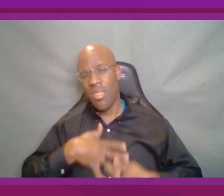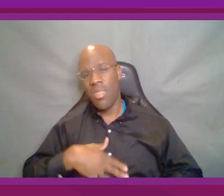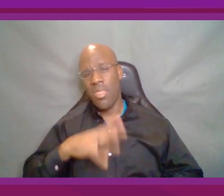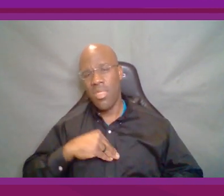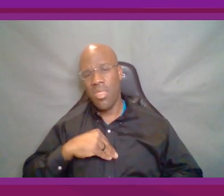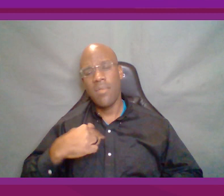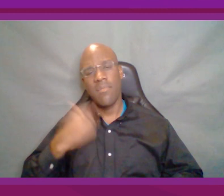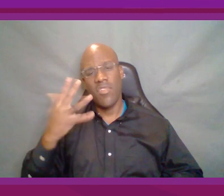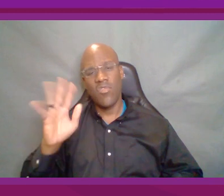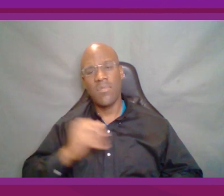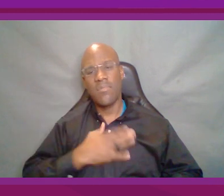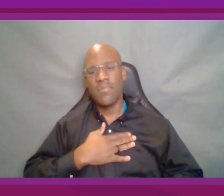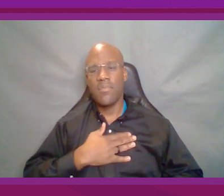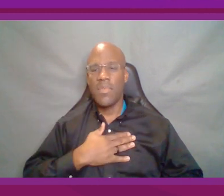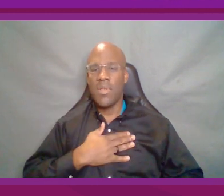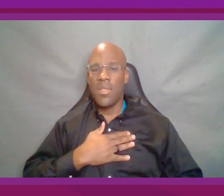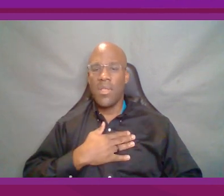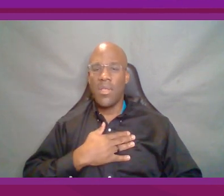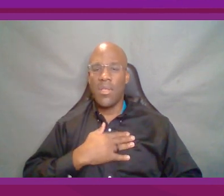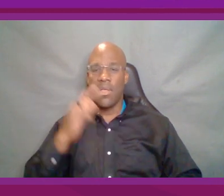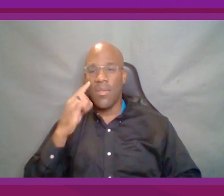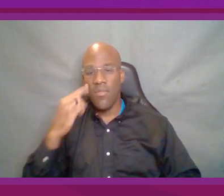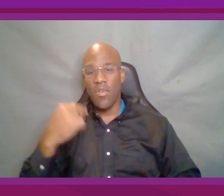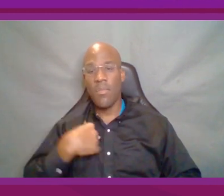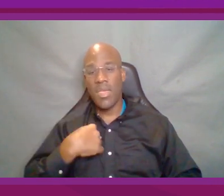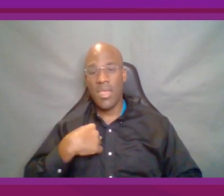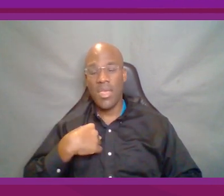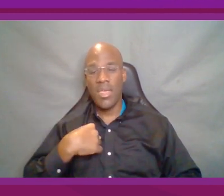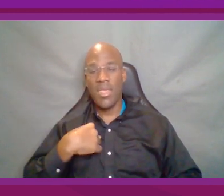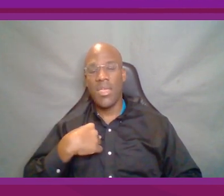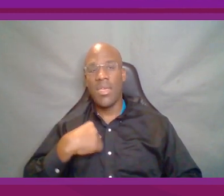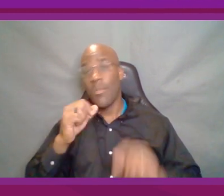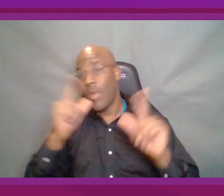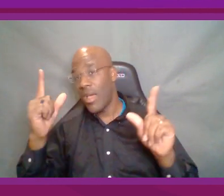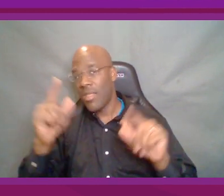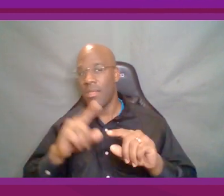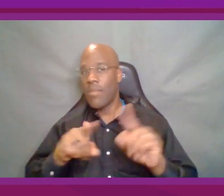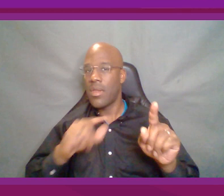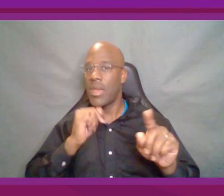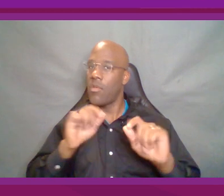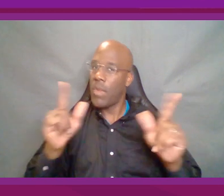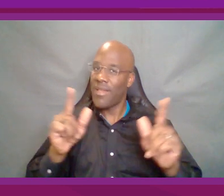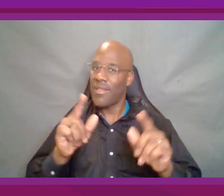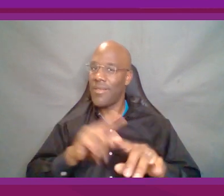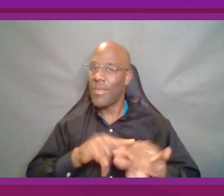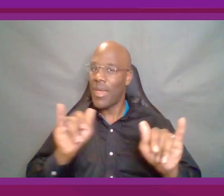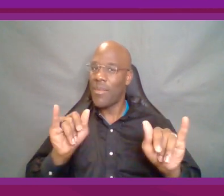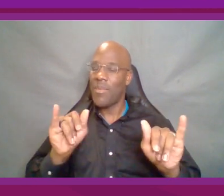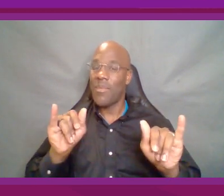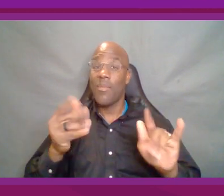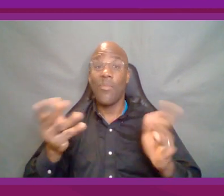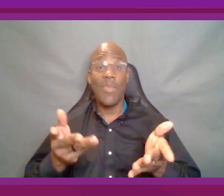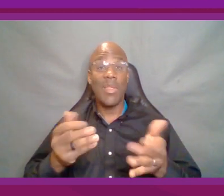[SEVANA]: So for me, what really surprised me, but didn't surprise me, is how often